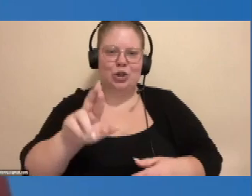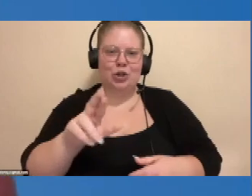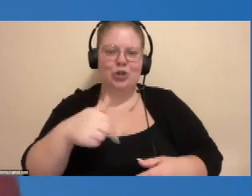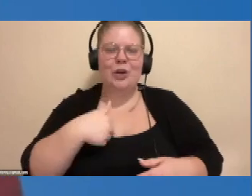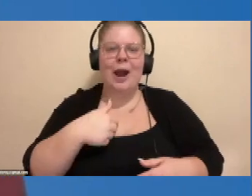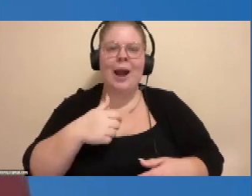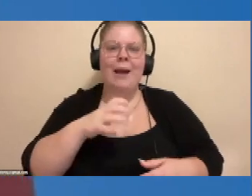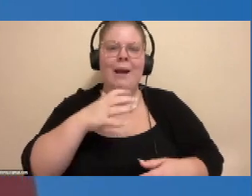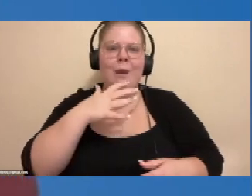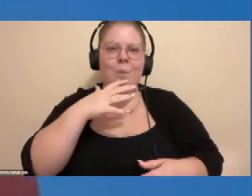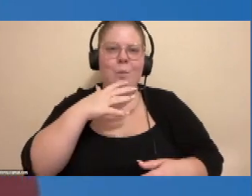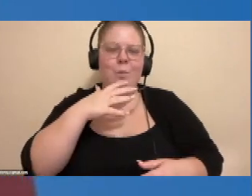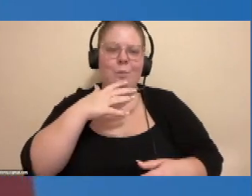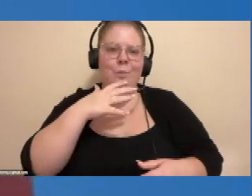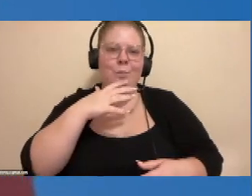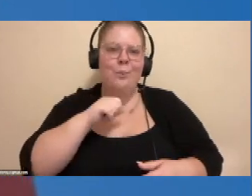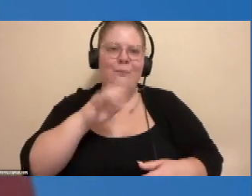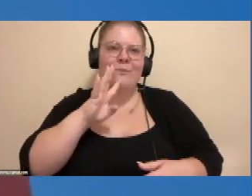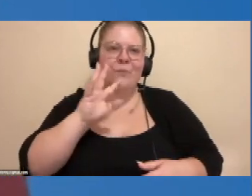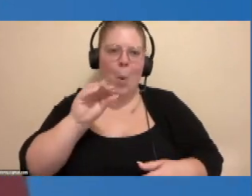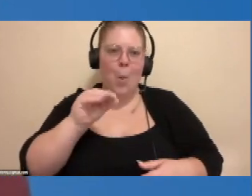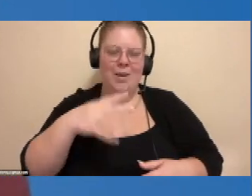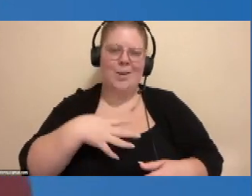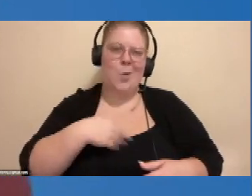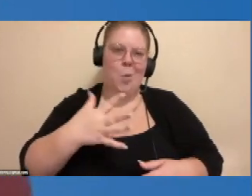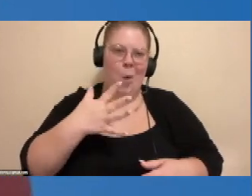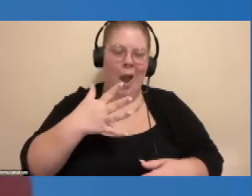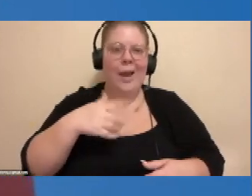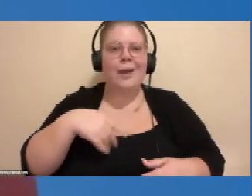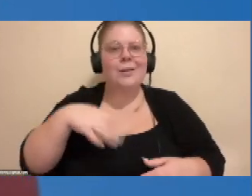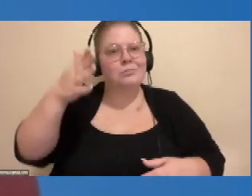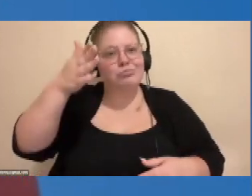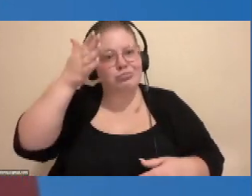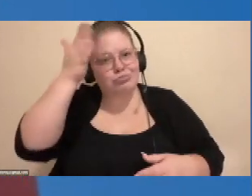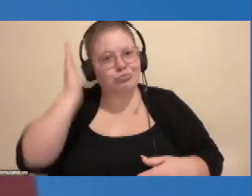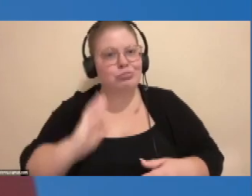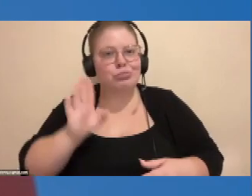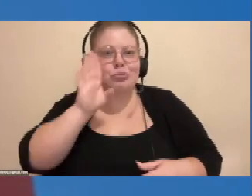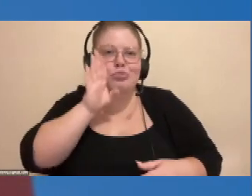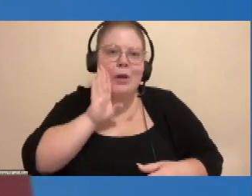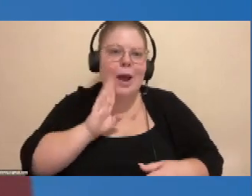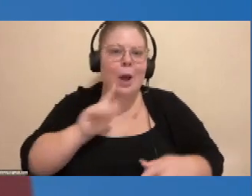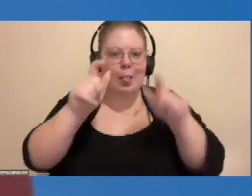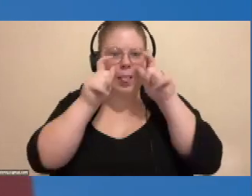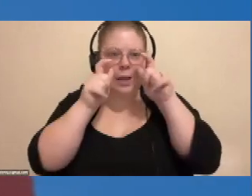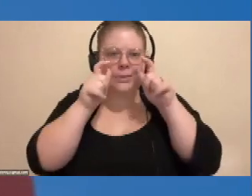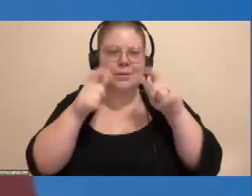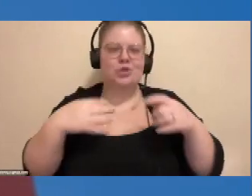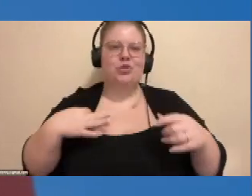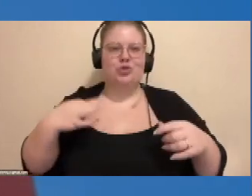with brown hair and glasses. I'm wearing a pink shirt and I have a blue virtual background